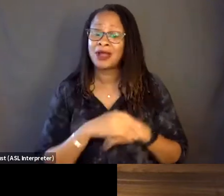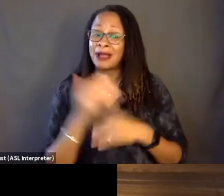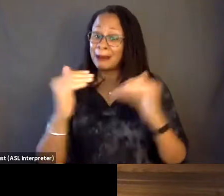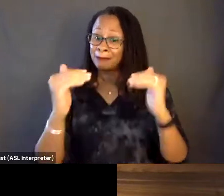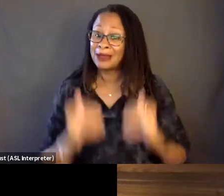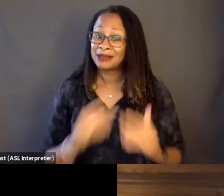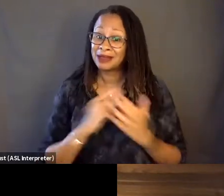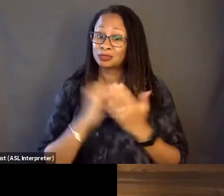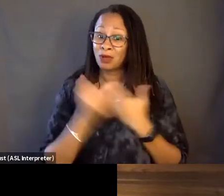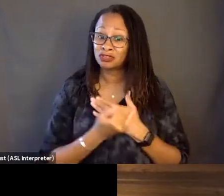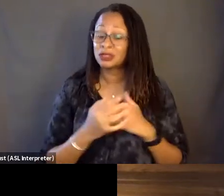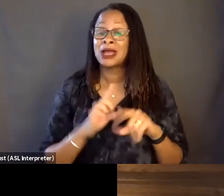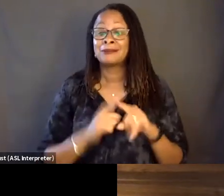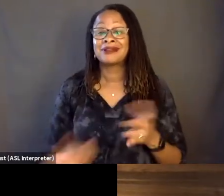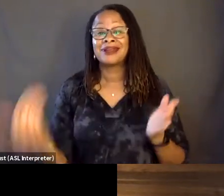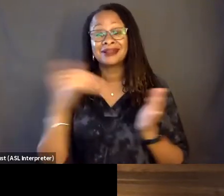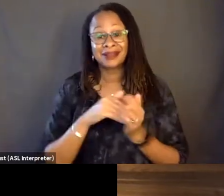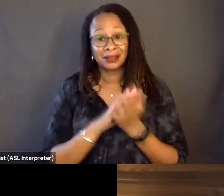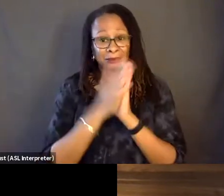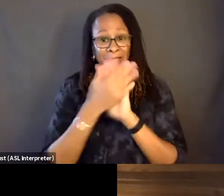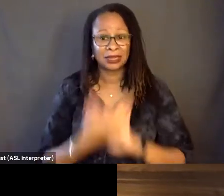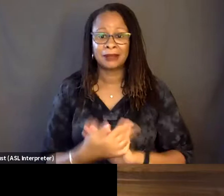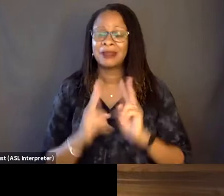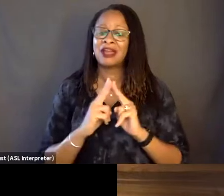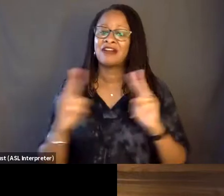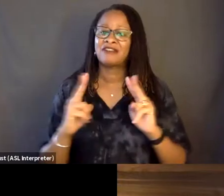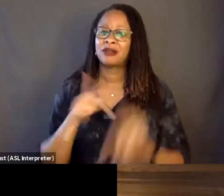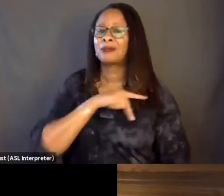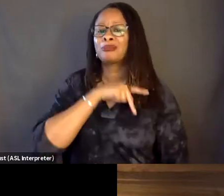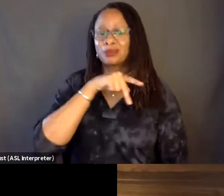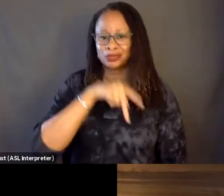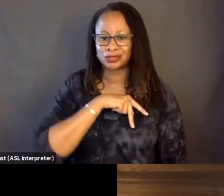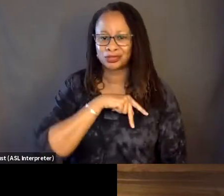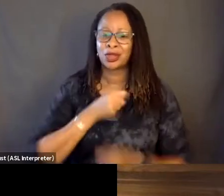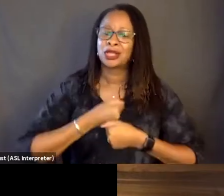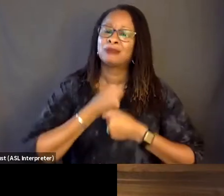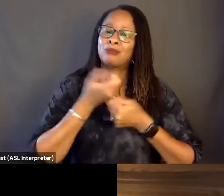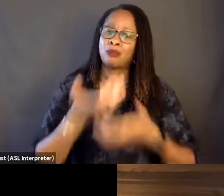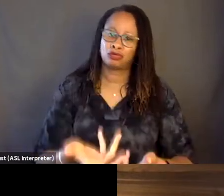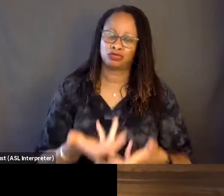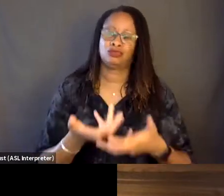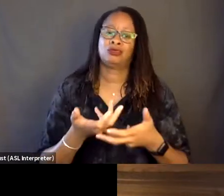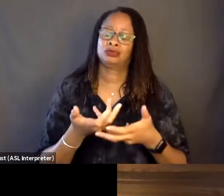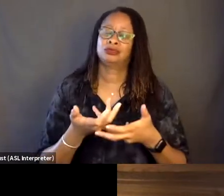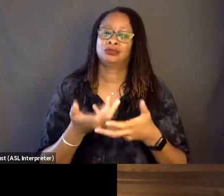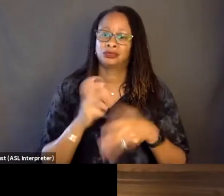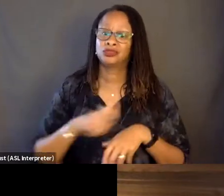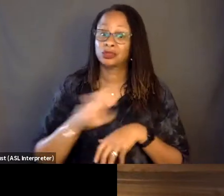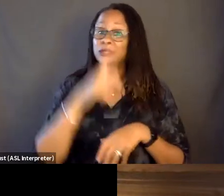But again, it became really a very, very personal, emotional journey, because in order to make the film,